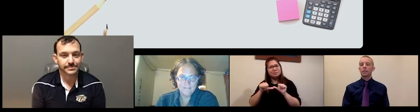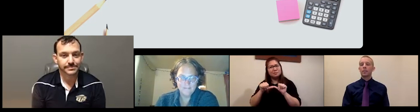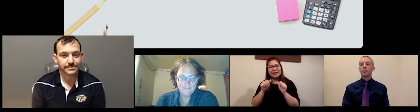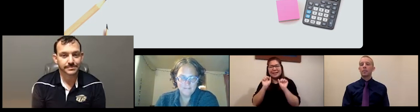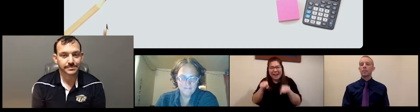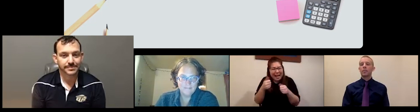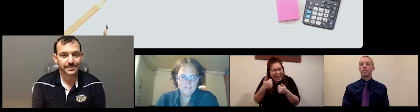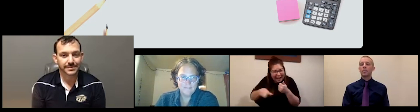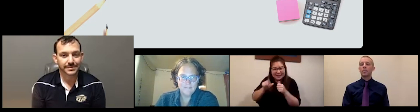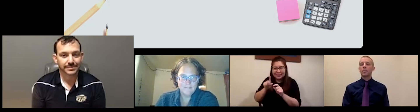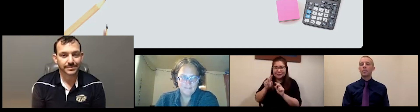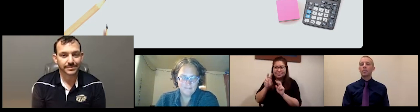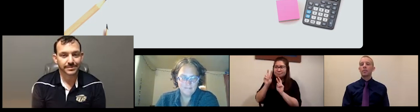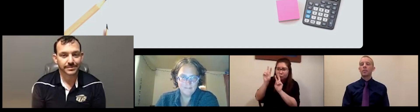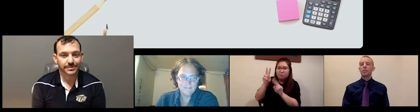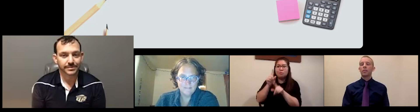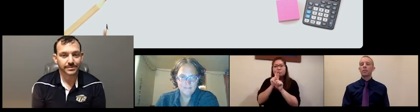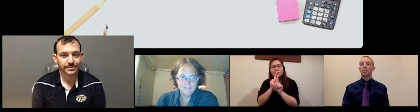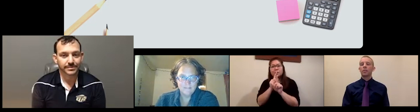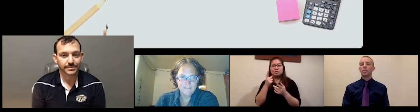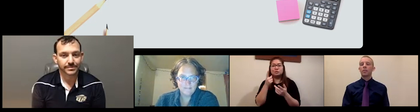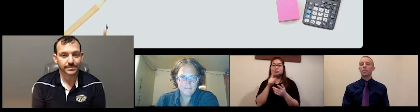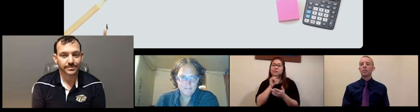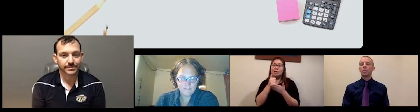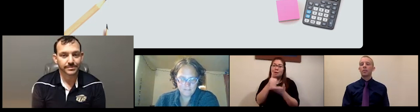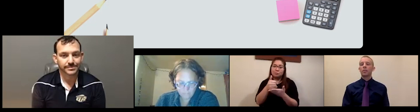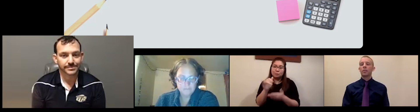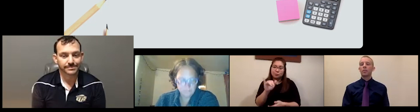any role model or mentor can really help too.